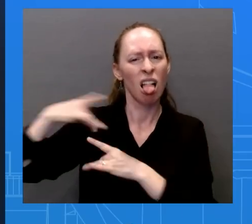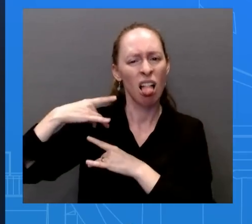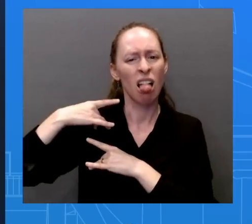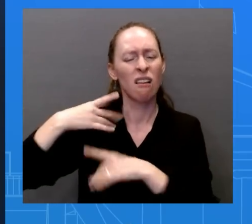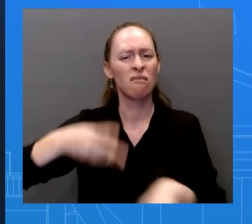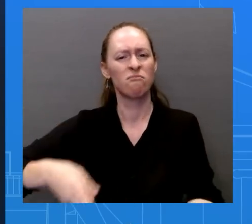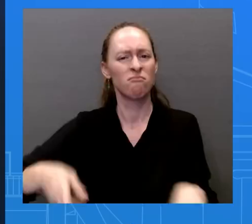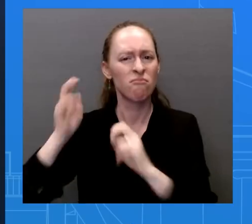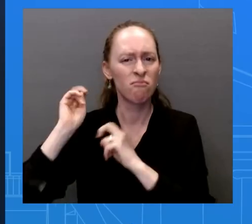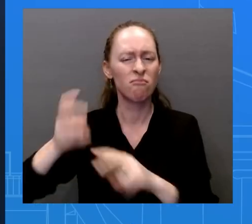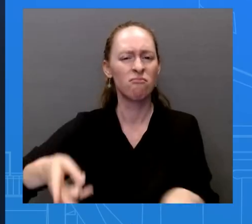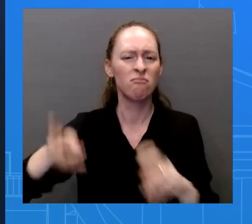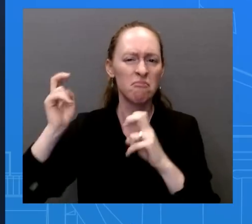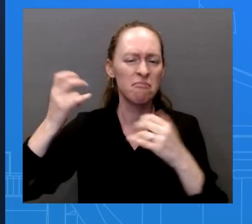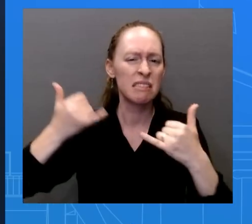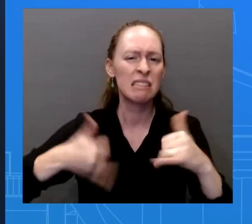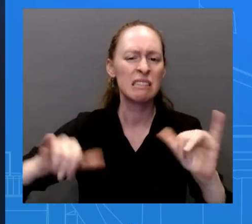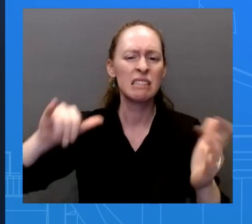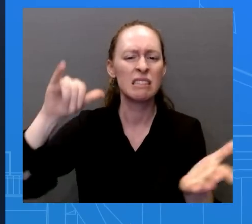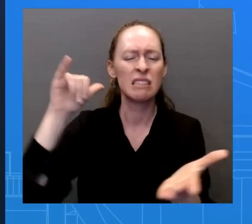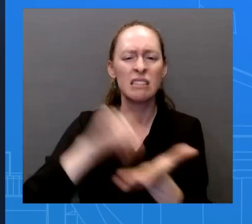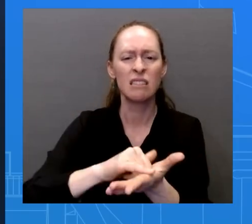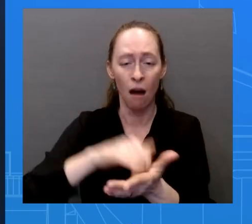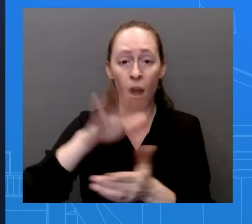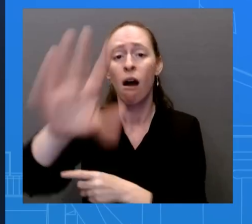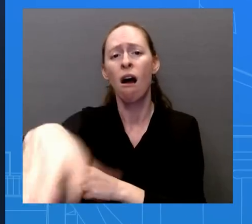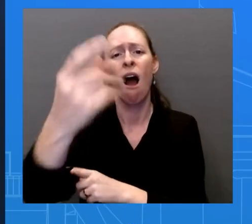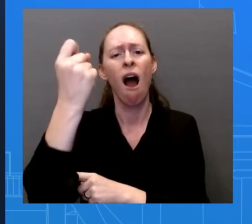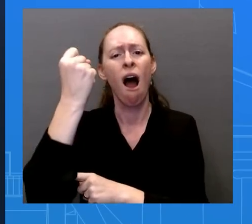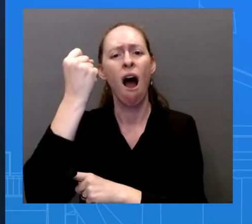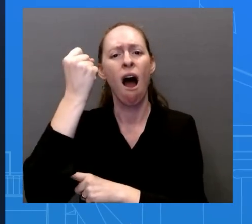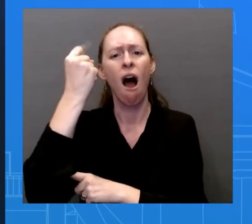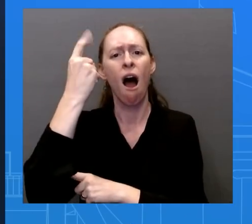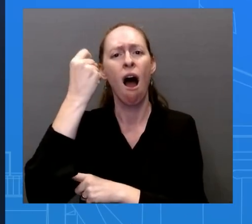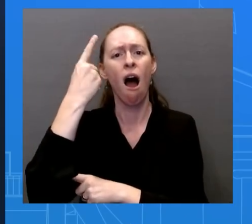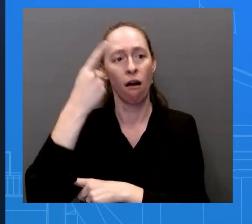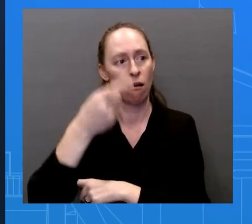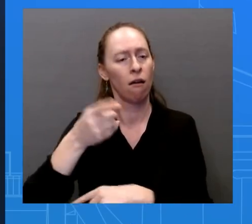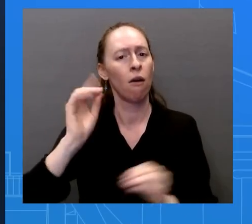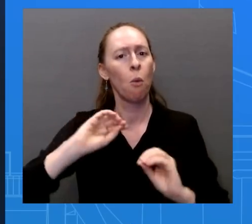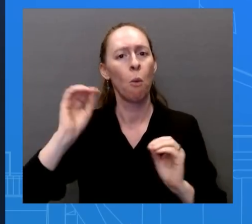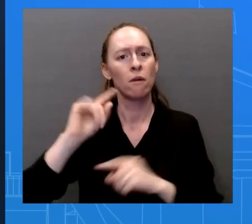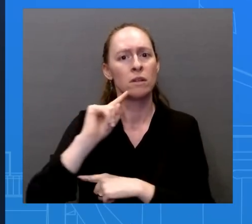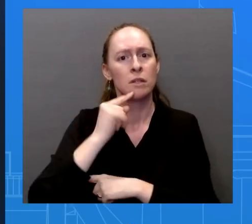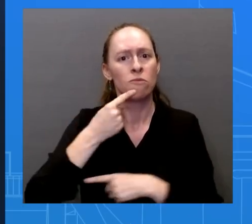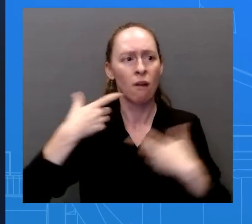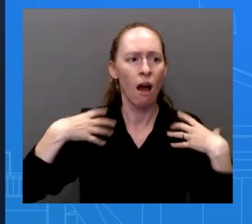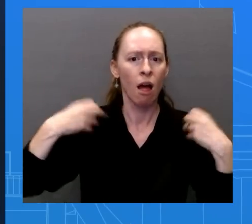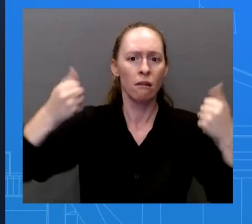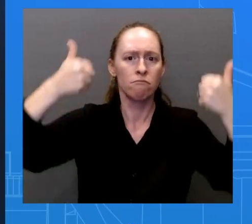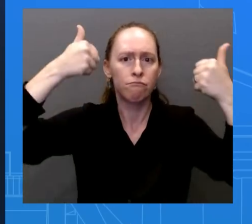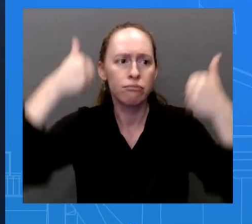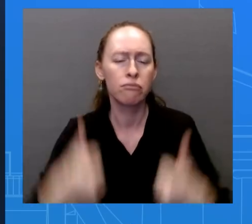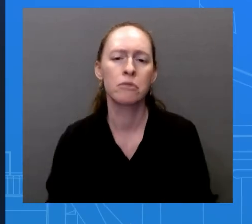which is obviously priority number one, the number one thing that people need to do is get vaccinated. And the number two is if you have a breakthrough infection,